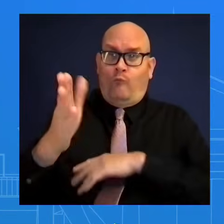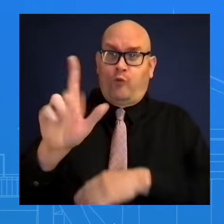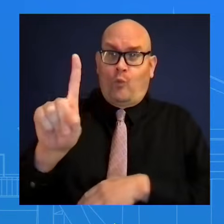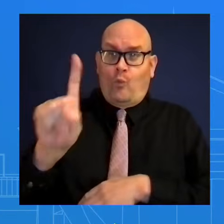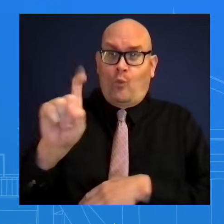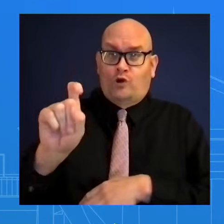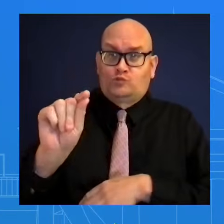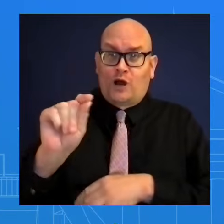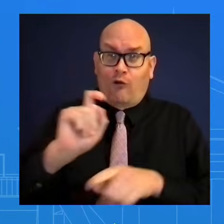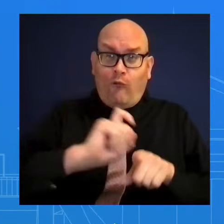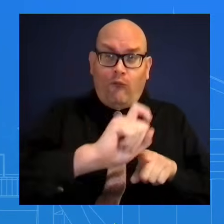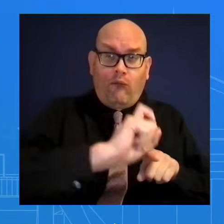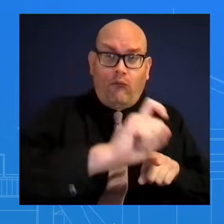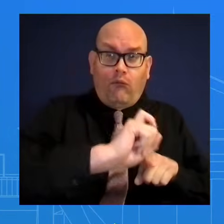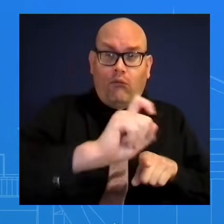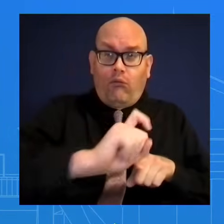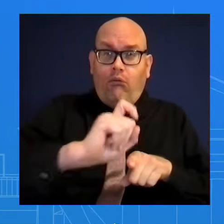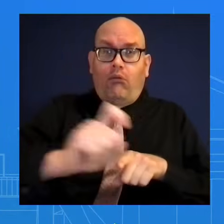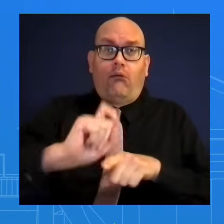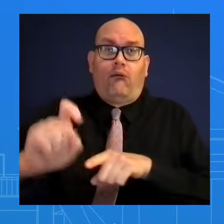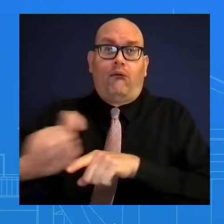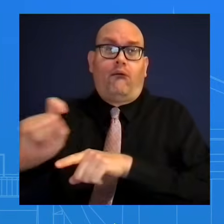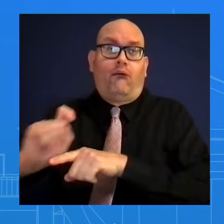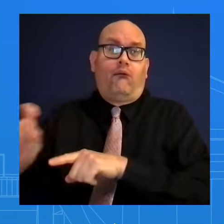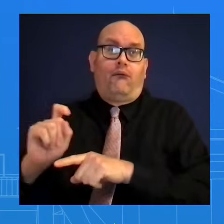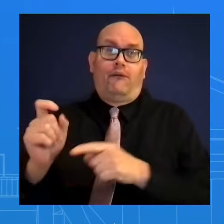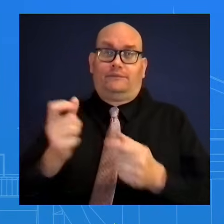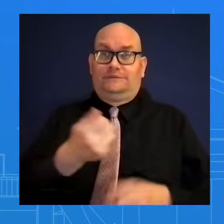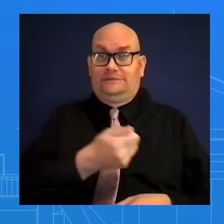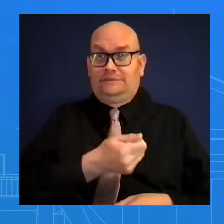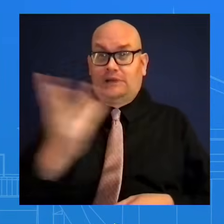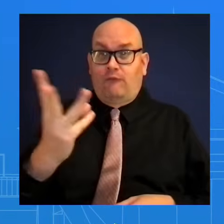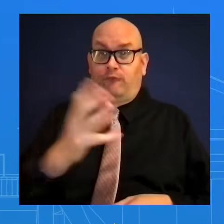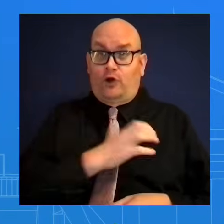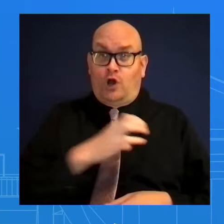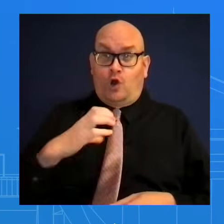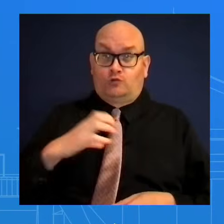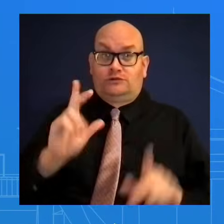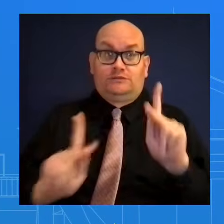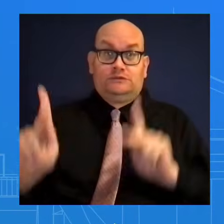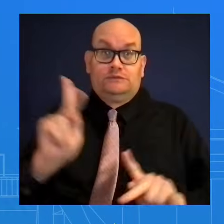That includes calls to all House Democratic leadership, all committee ranking members,